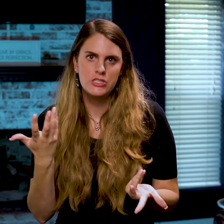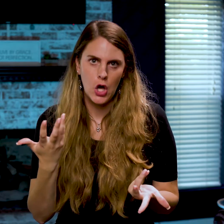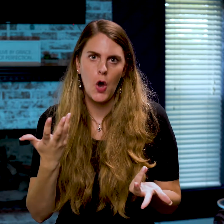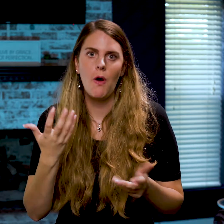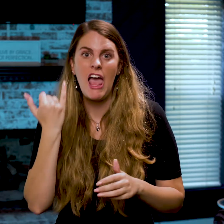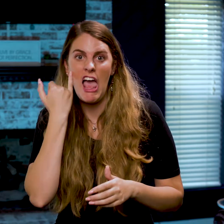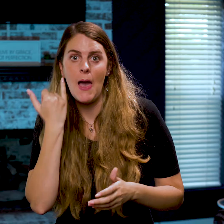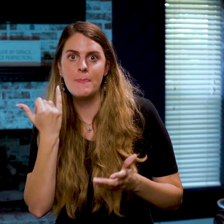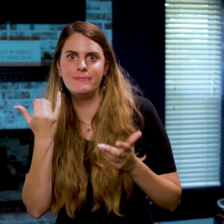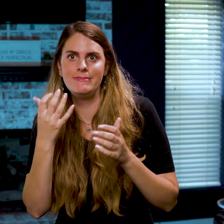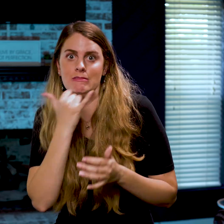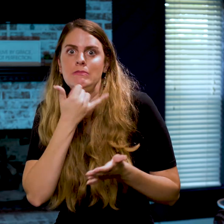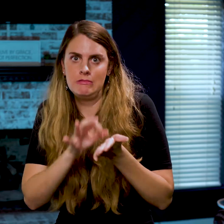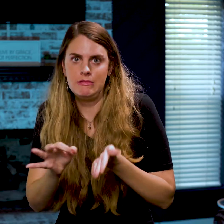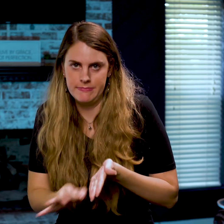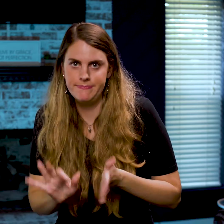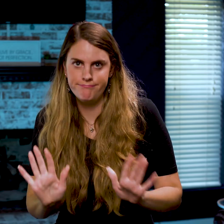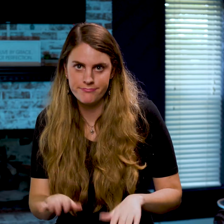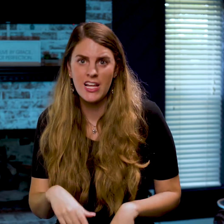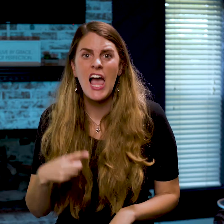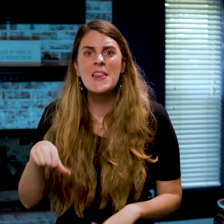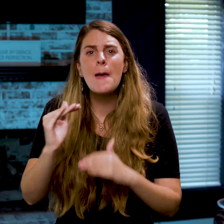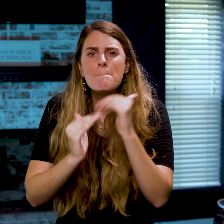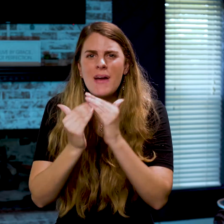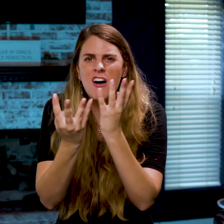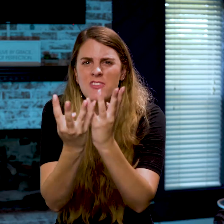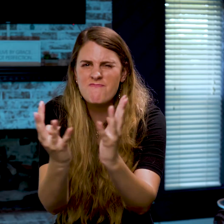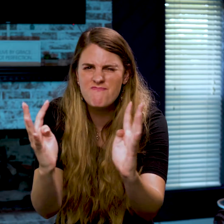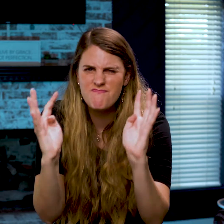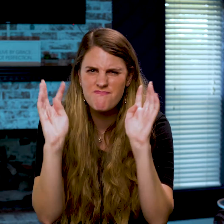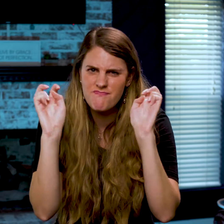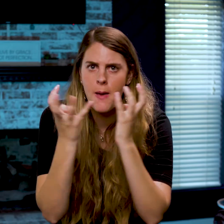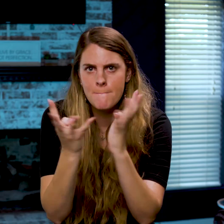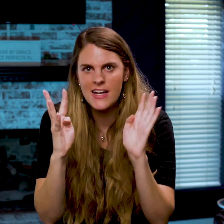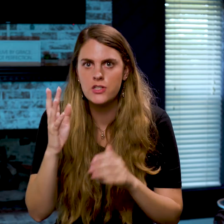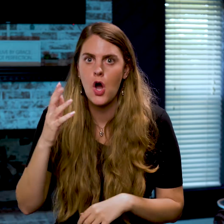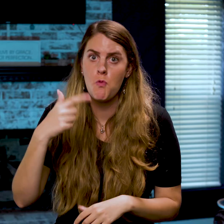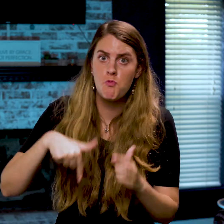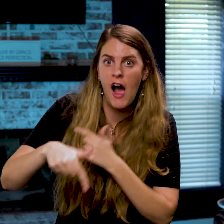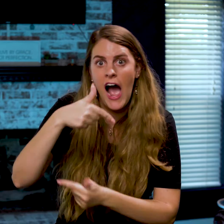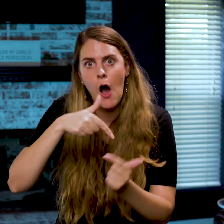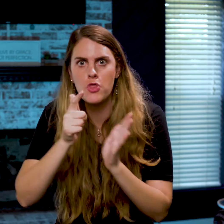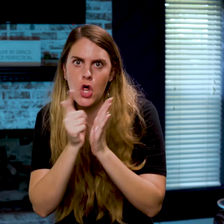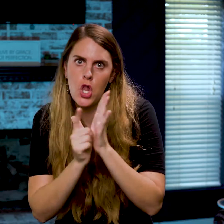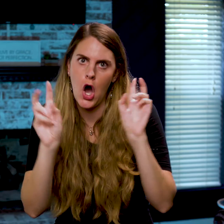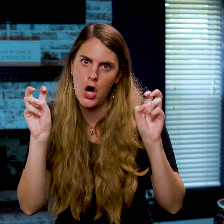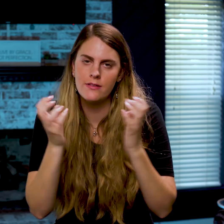in case of miscounting. They “built a fence around the law”